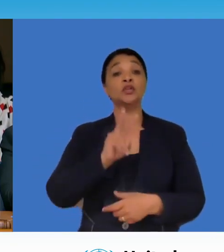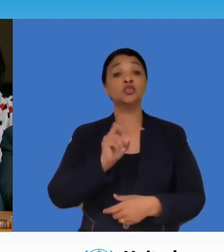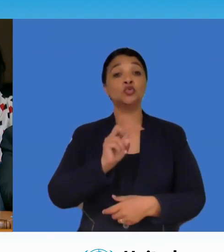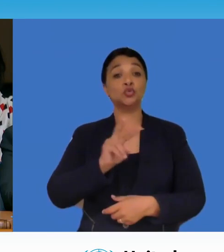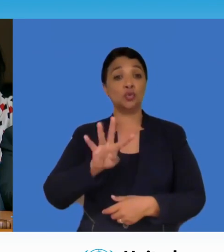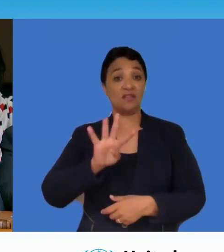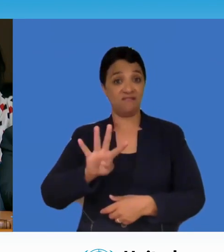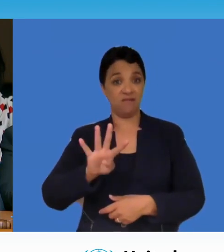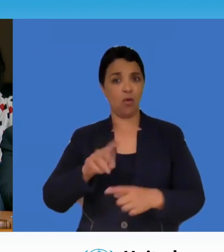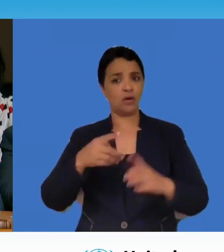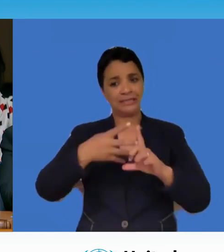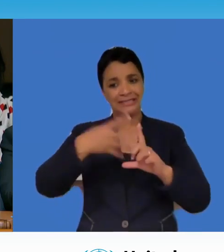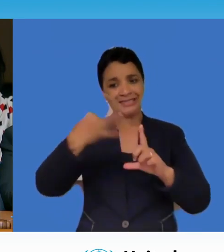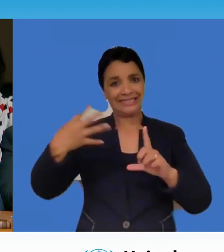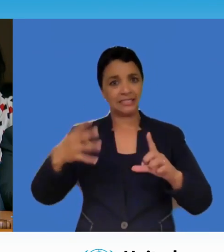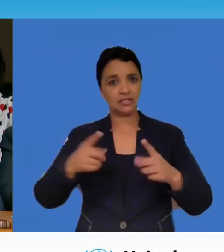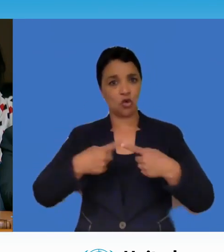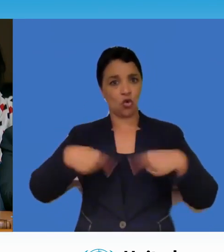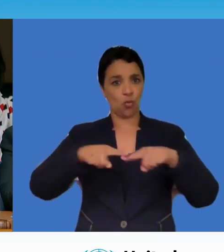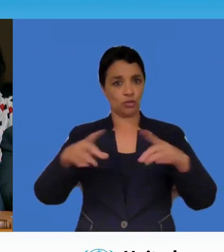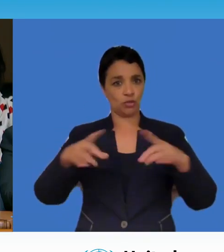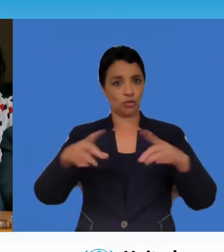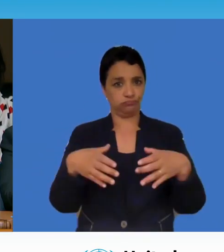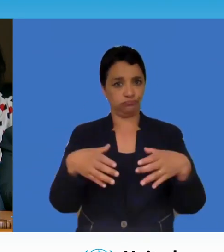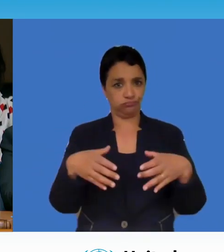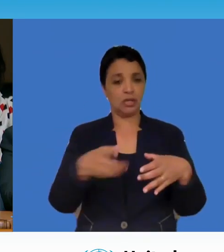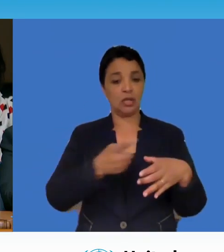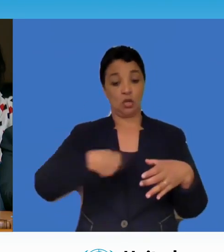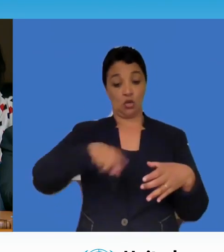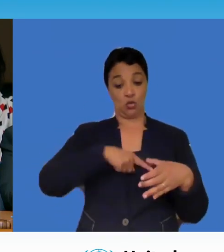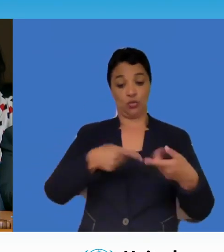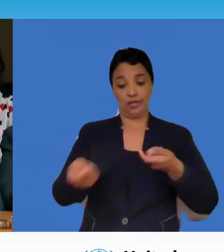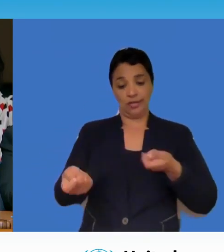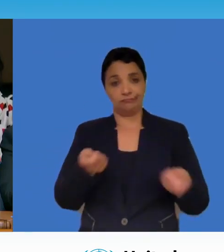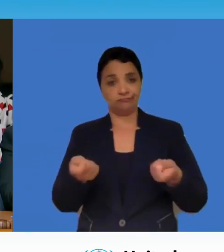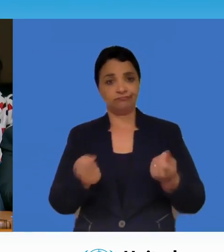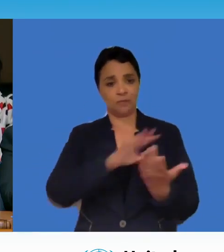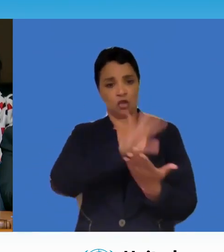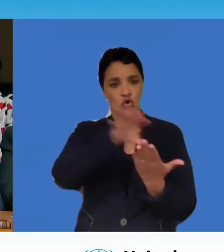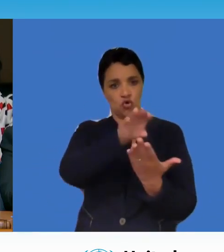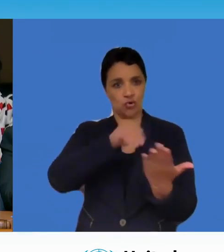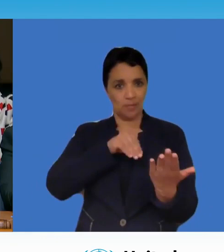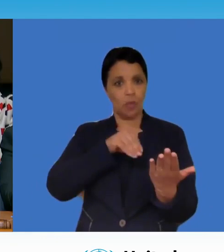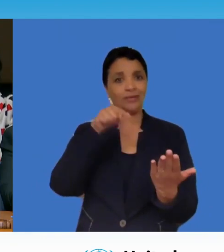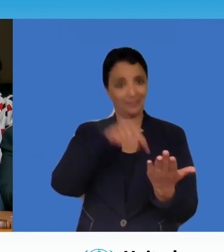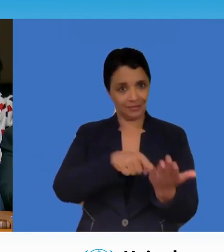2024 session of the United Nations statistical commission Desa coordinated the production of the